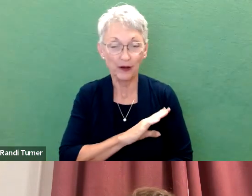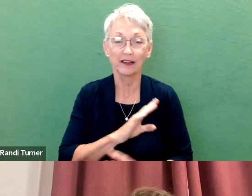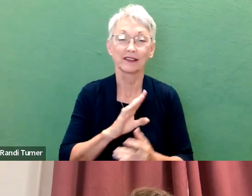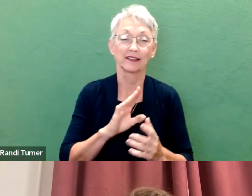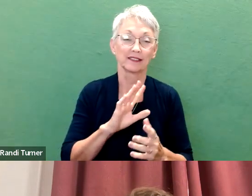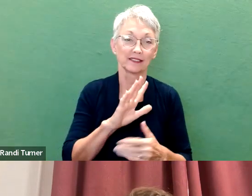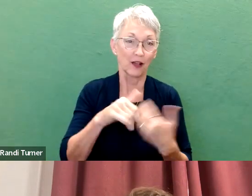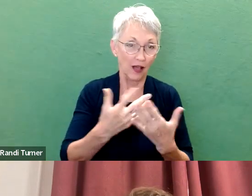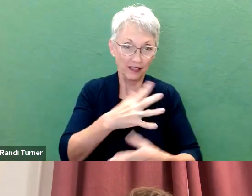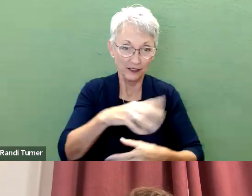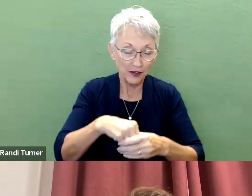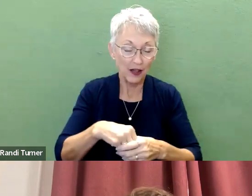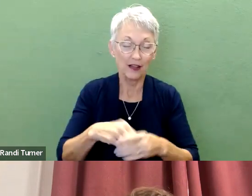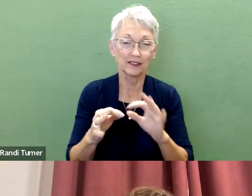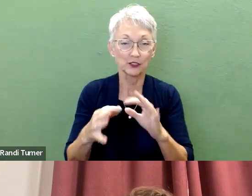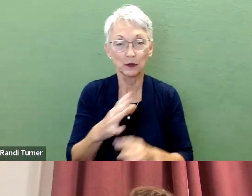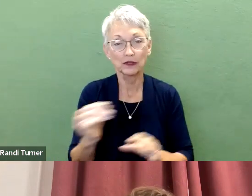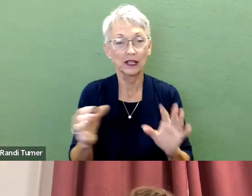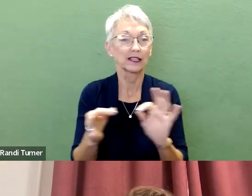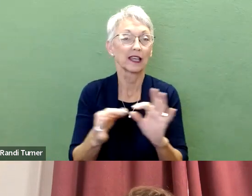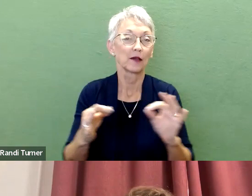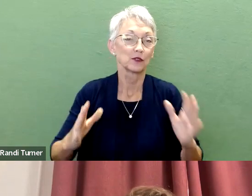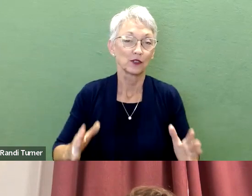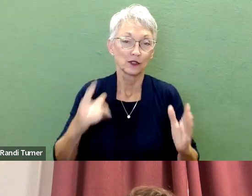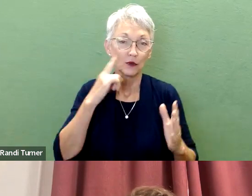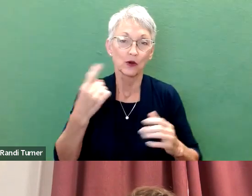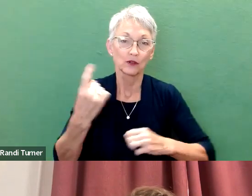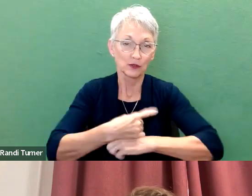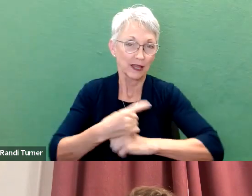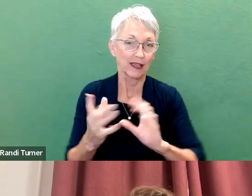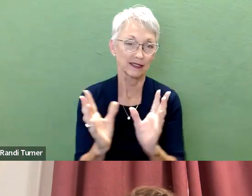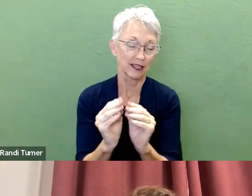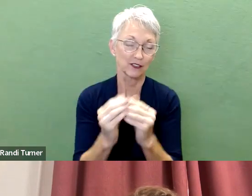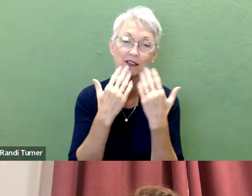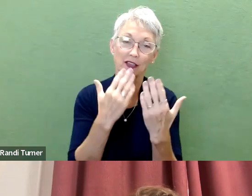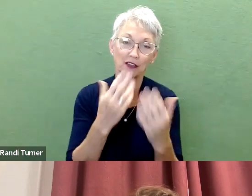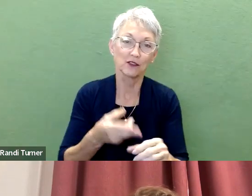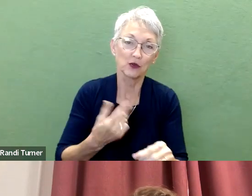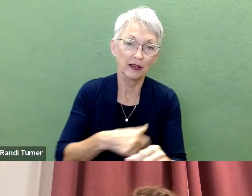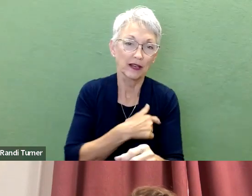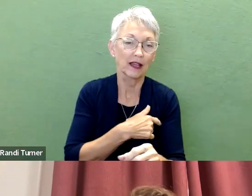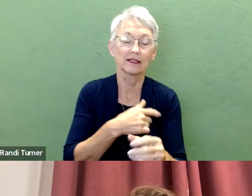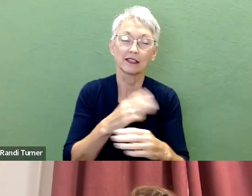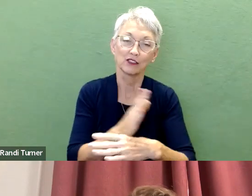see if we have anymore questions in the Q&A becomes. If not, we're done. I would like to